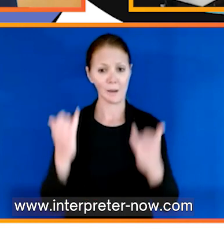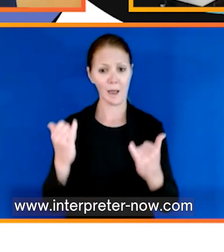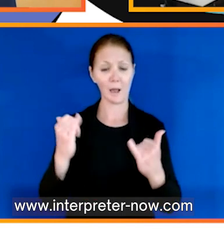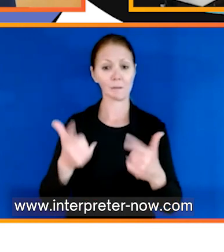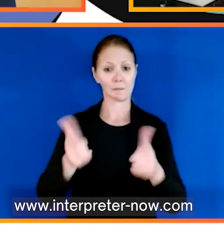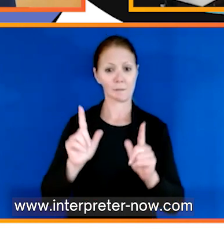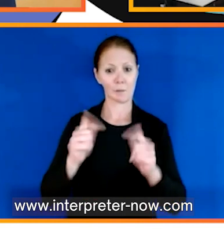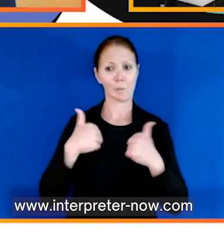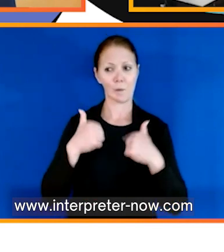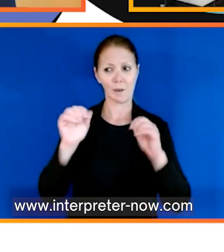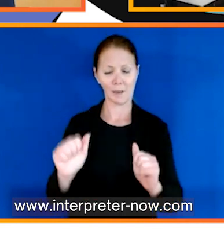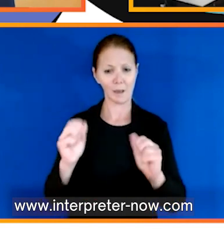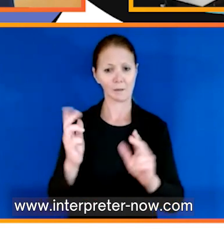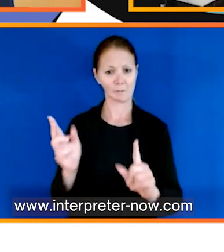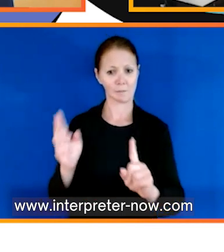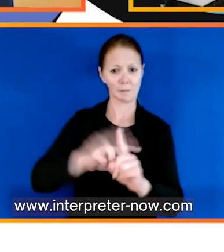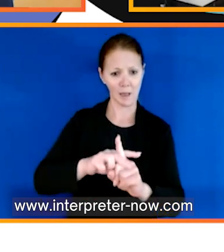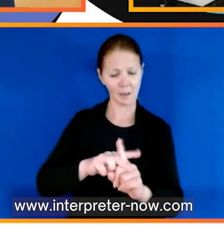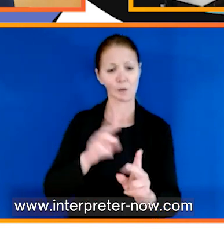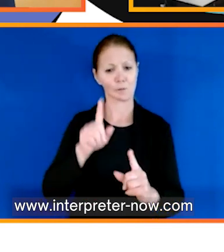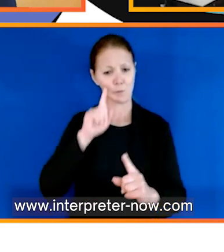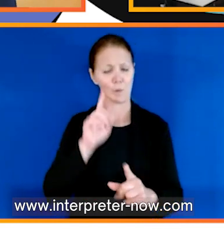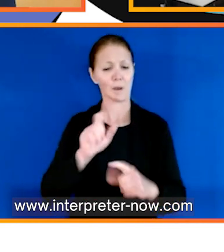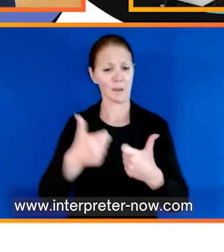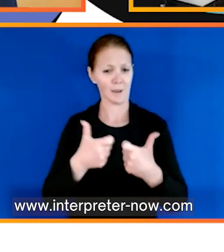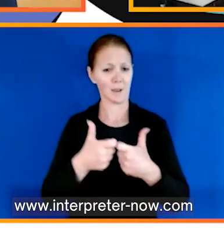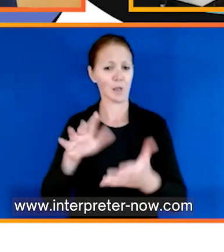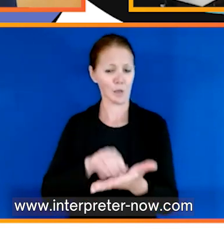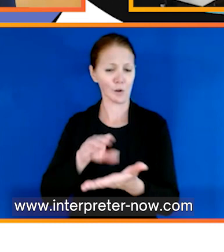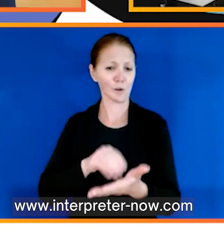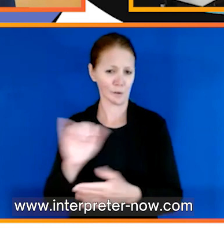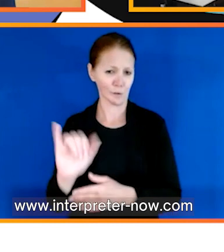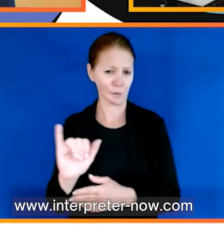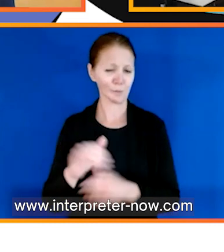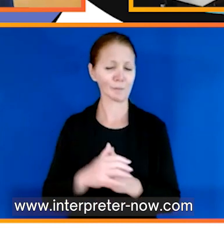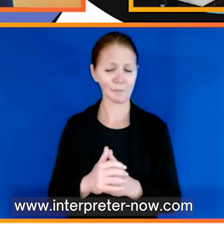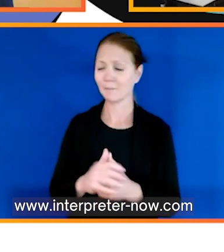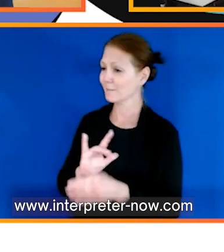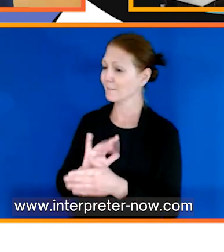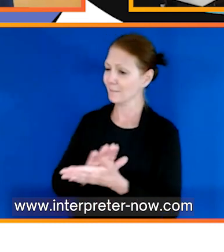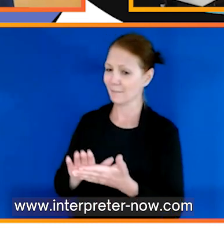now we have the ability to really scale that in a way, through e-learning as well. Nice.